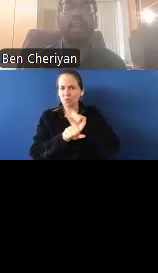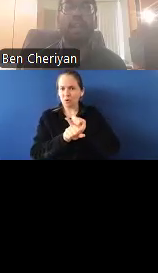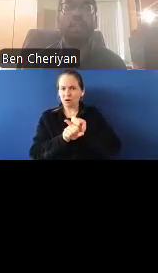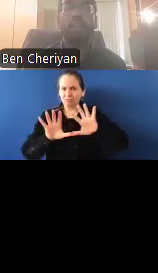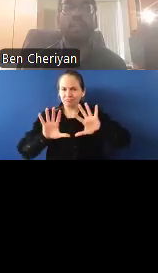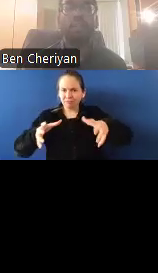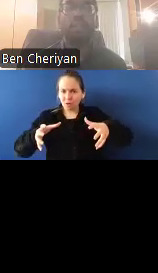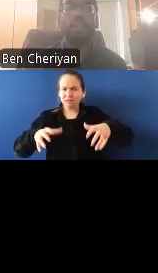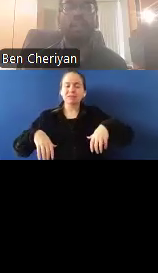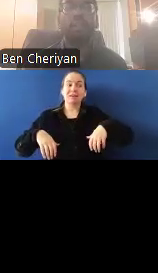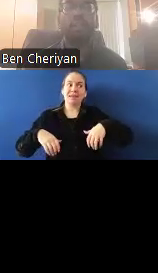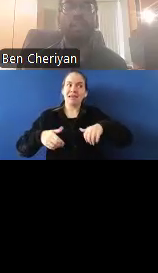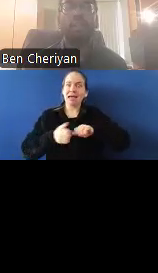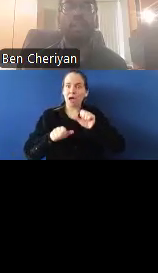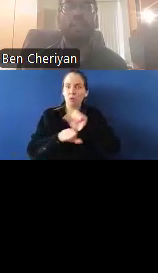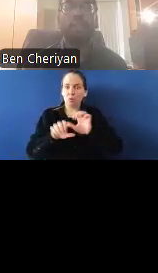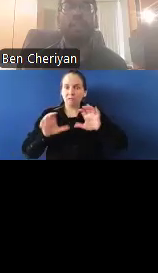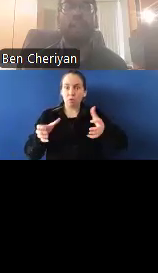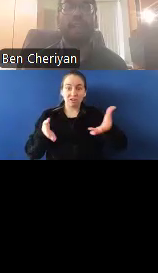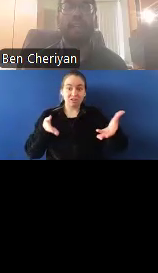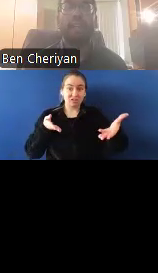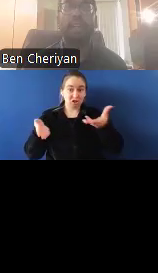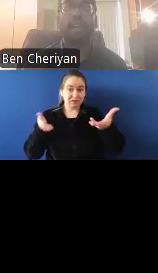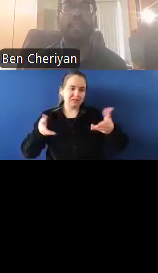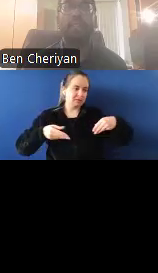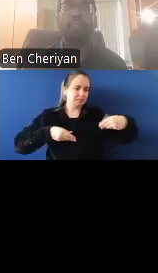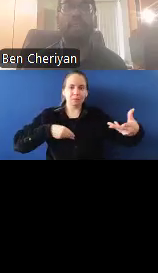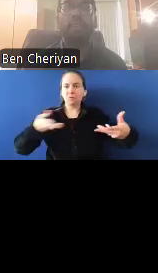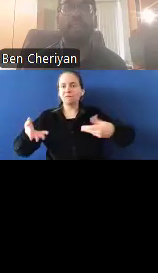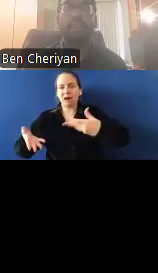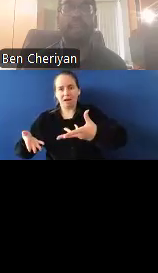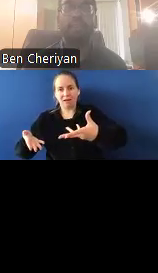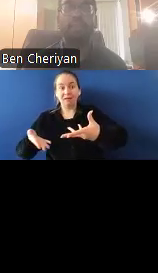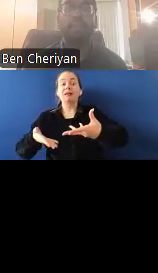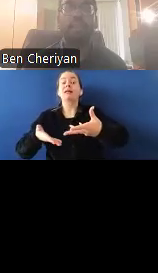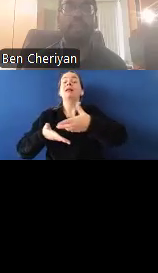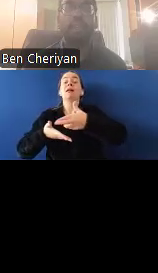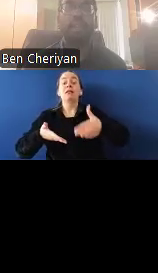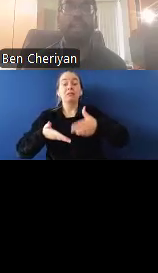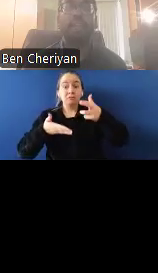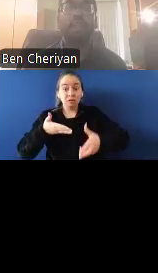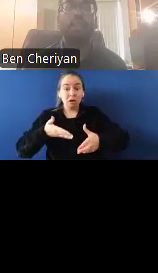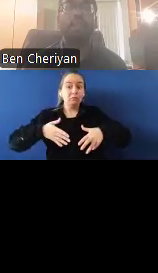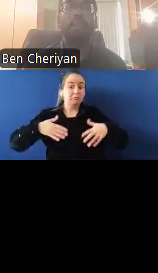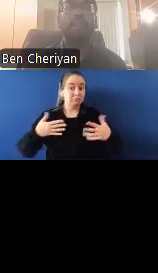as how workforce services are being provided. As a result, it's important that the workforce